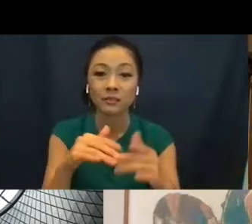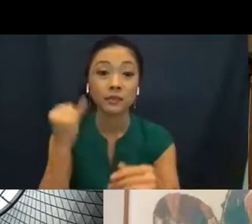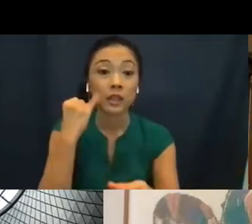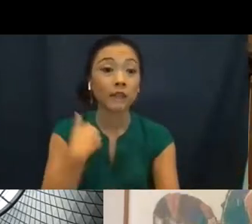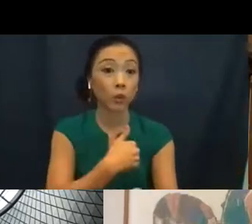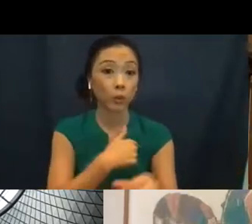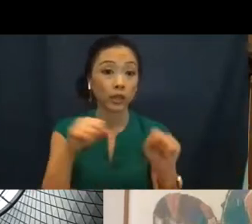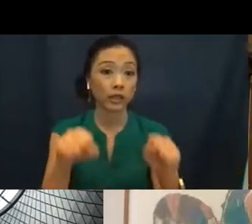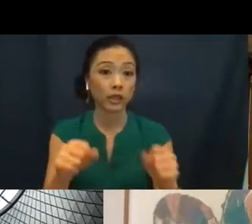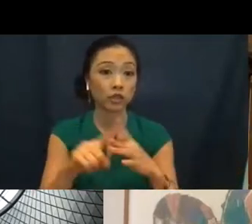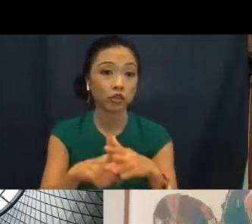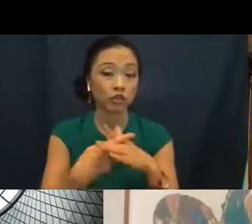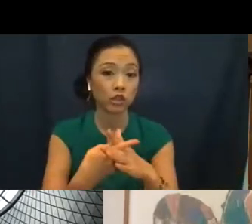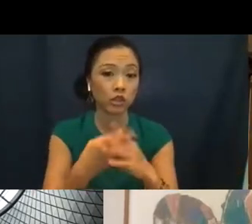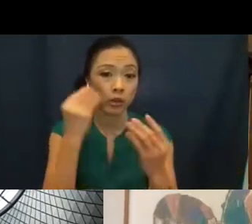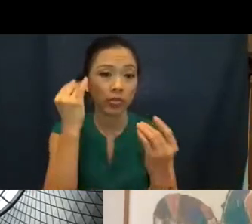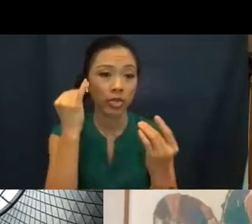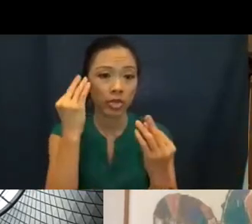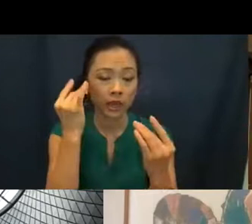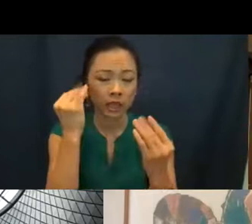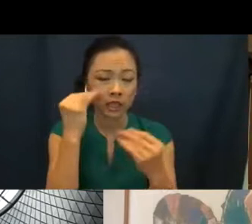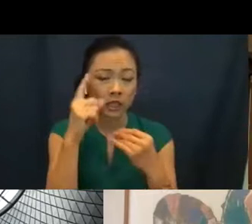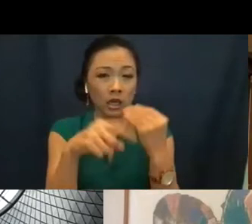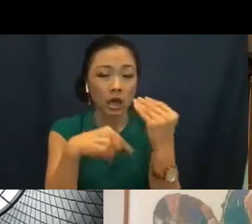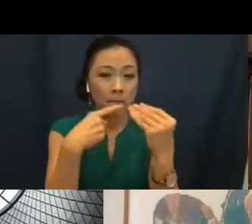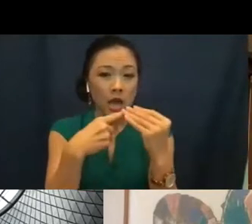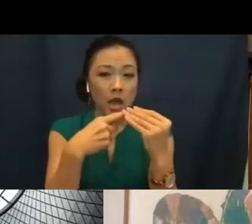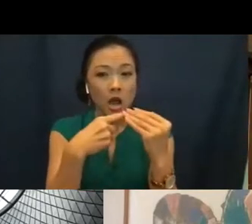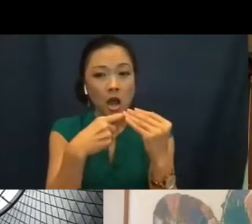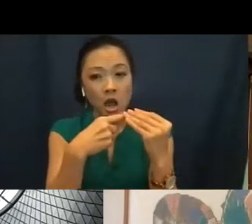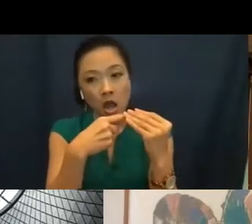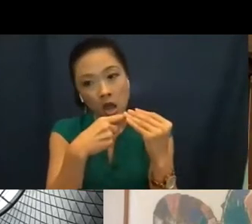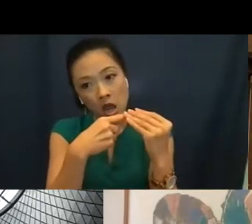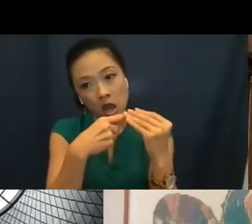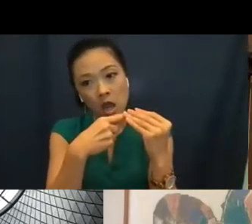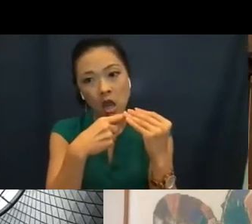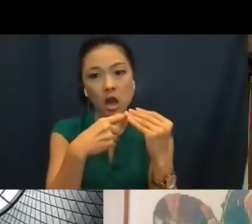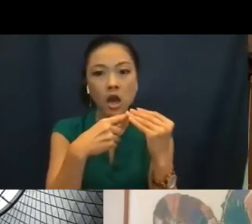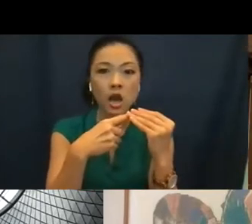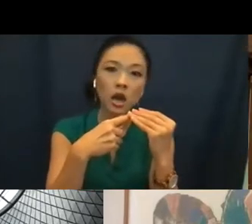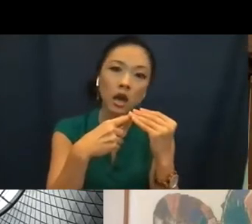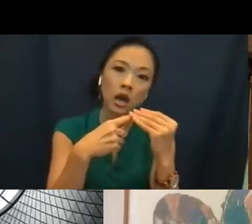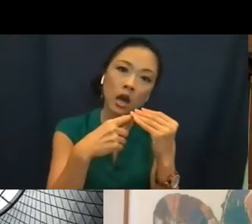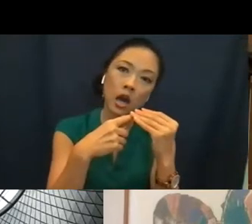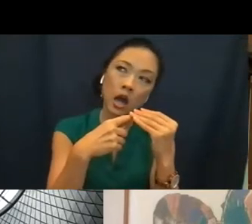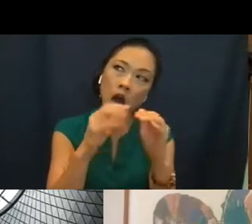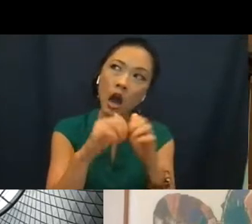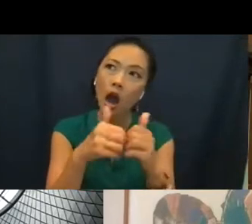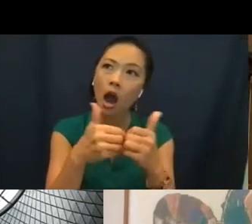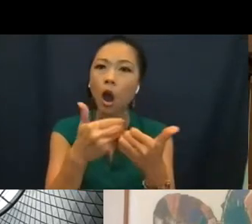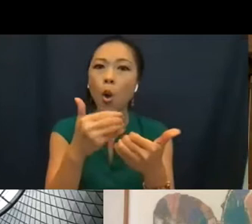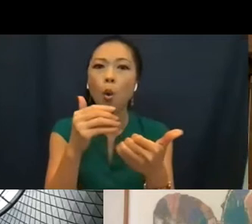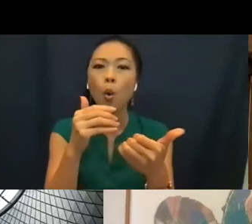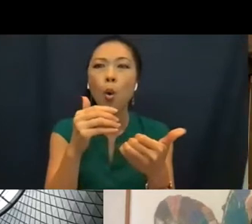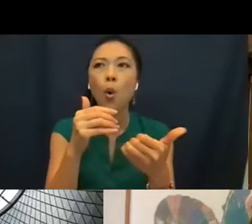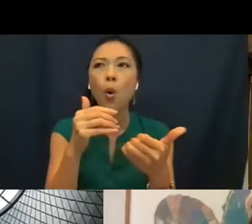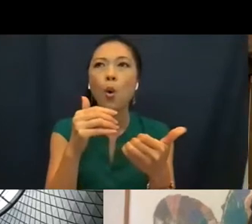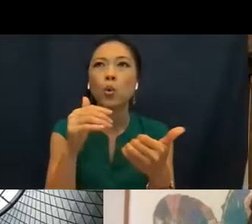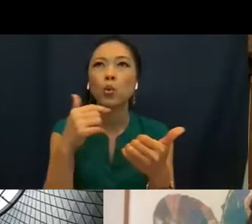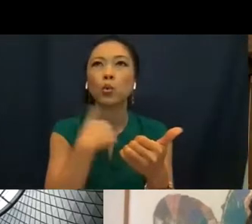how that can sort of get us back to the experimentation of the media and how